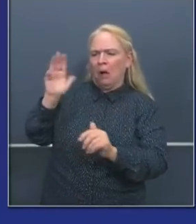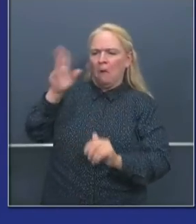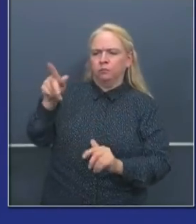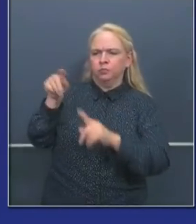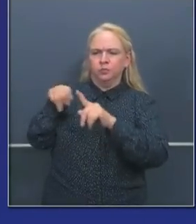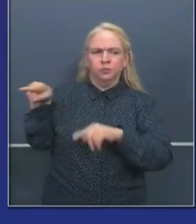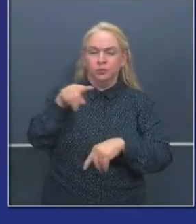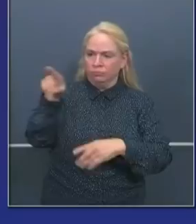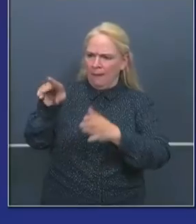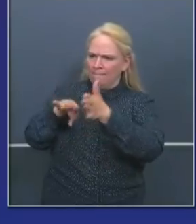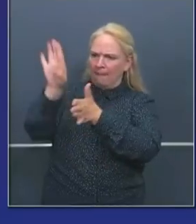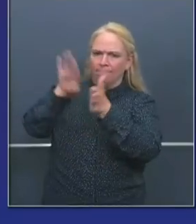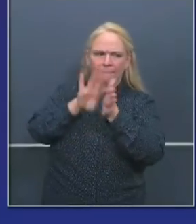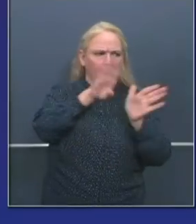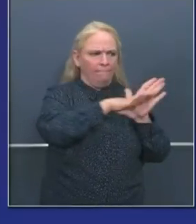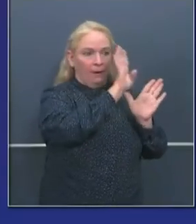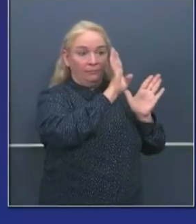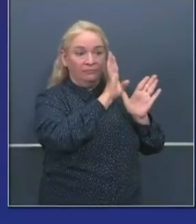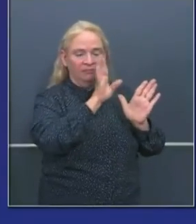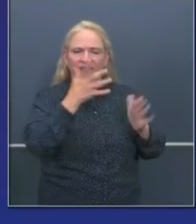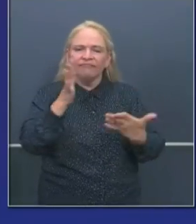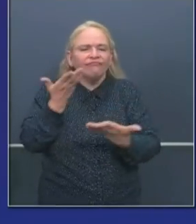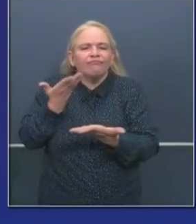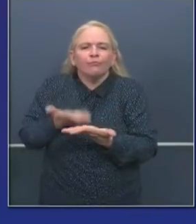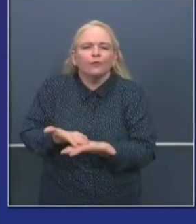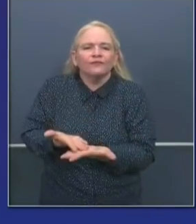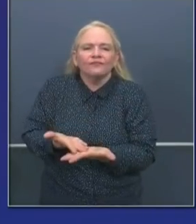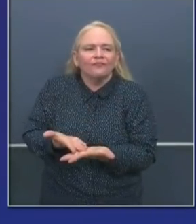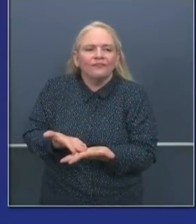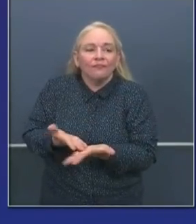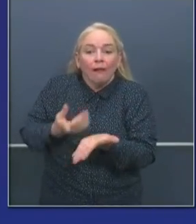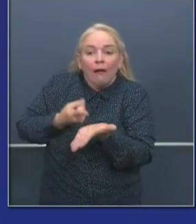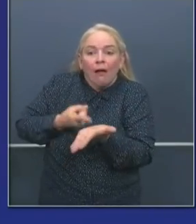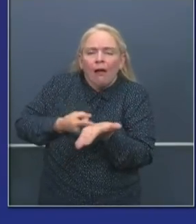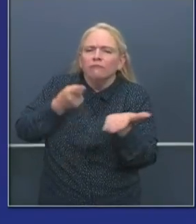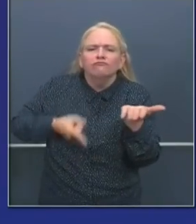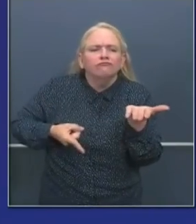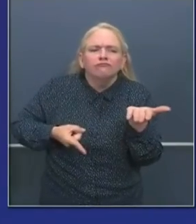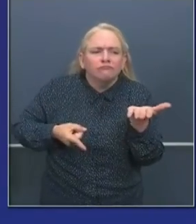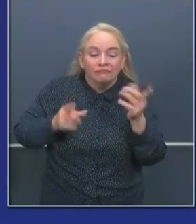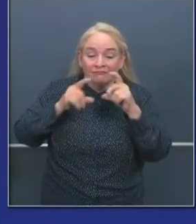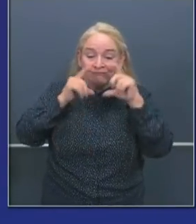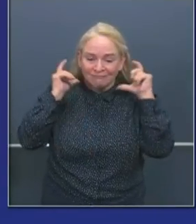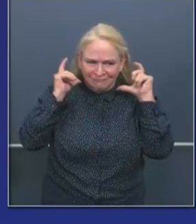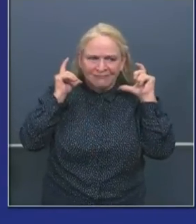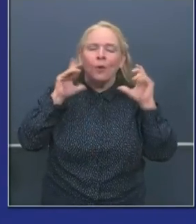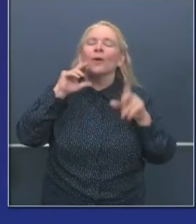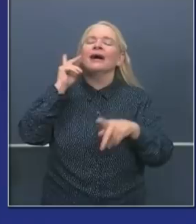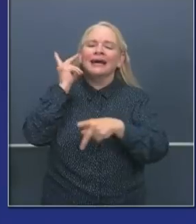COMPARISON TO OTHER STATES THAT HAVE NOT ADOPTED OTHER COUNTIES AND COMMUNITIES THAT HAVE NOT